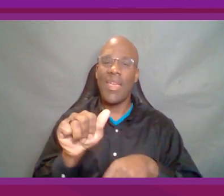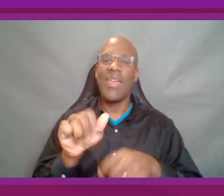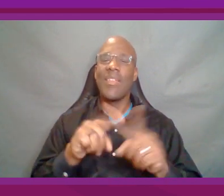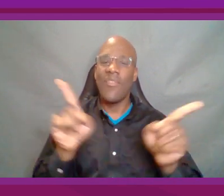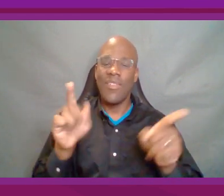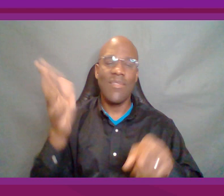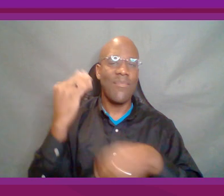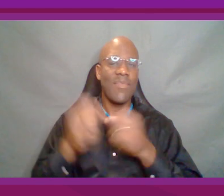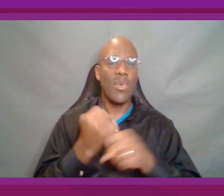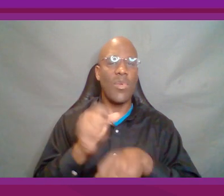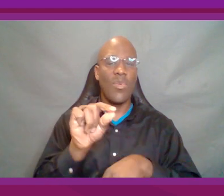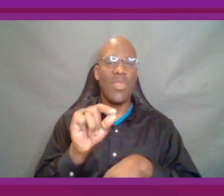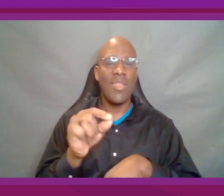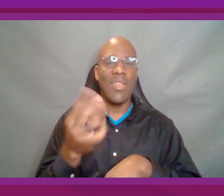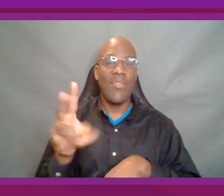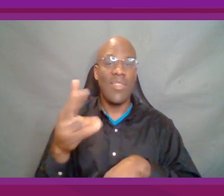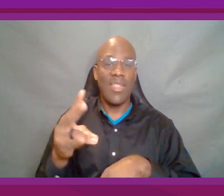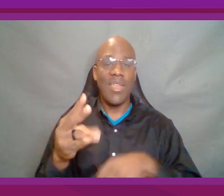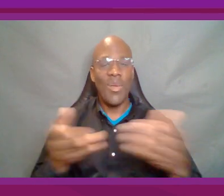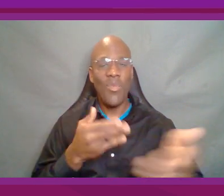Welcome everyone, we're so excited to have you all here.